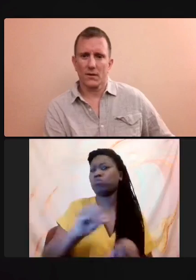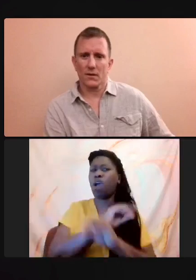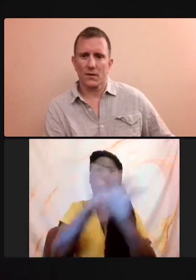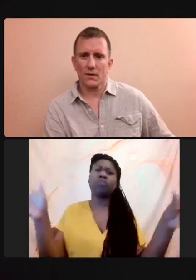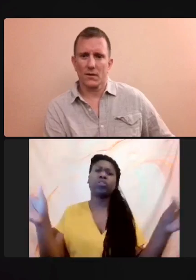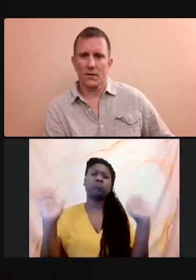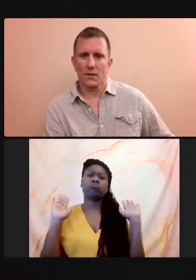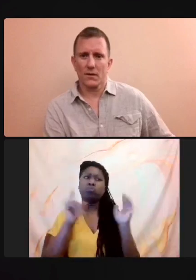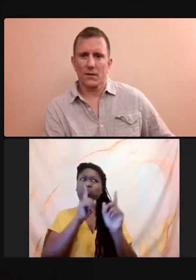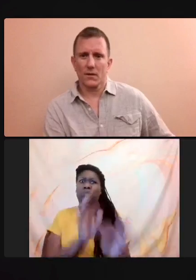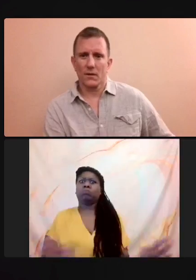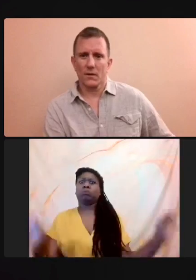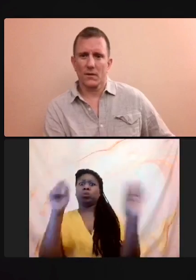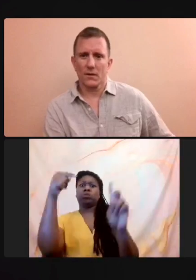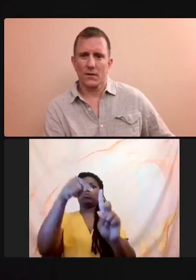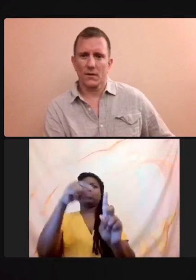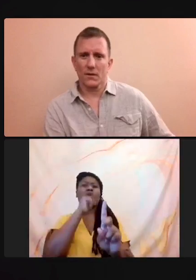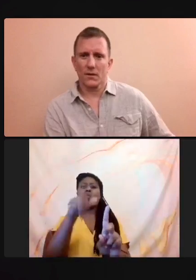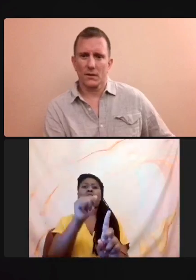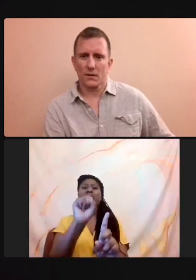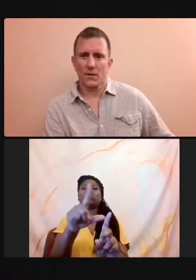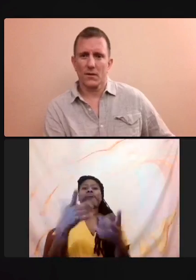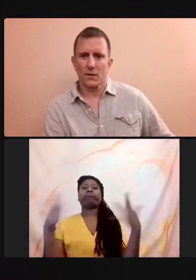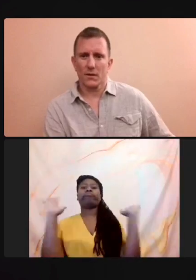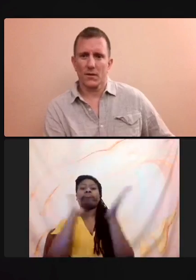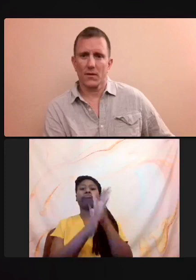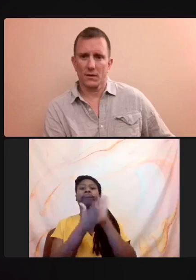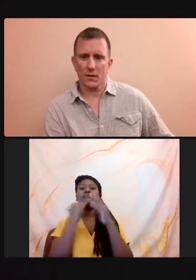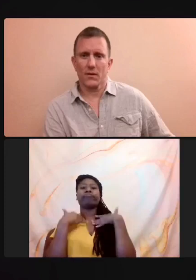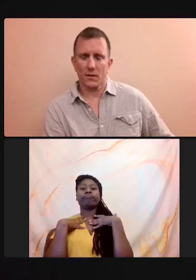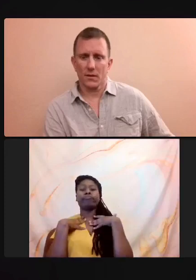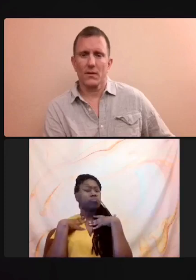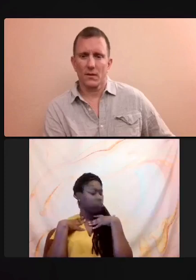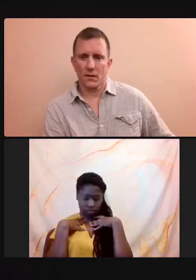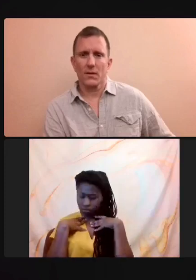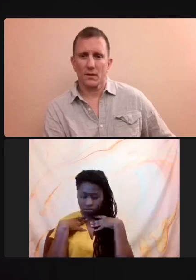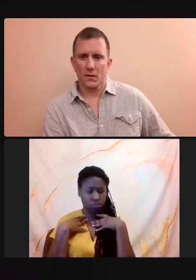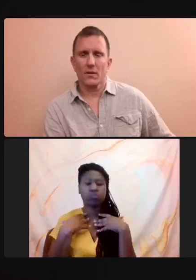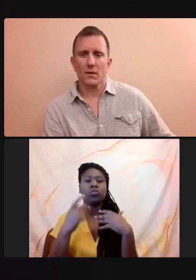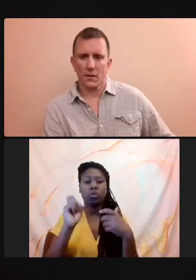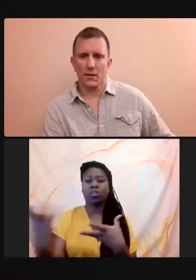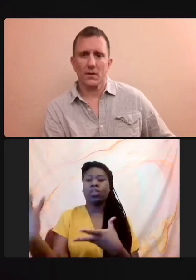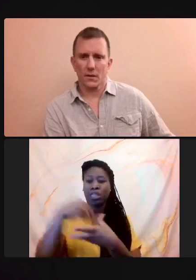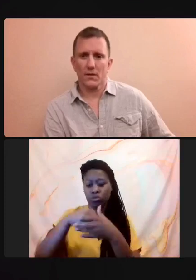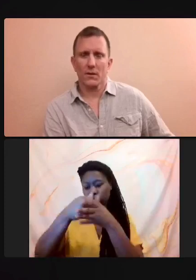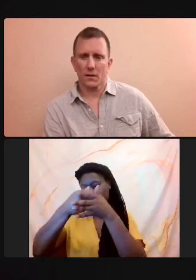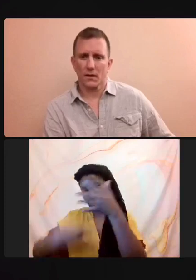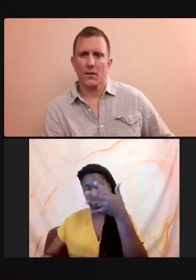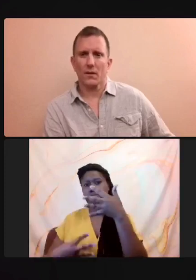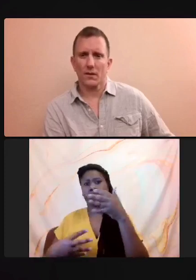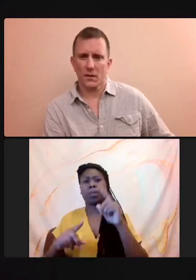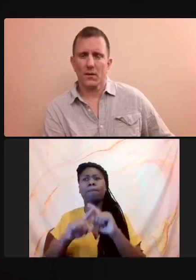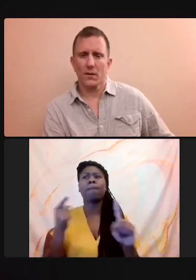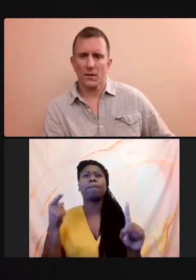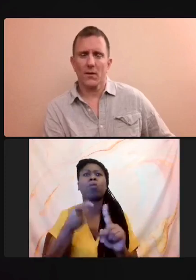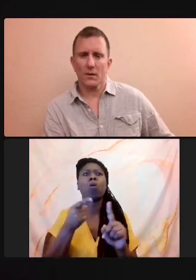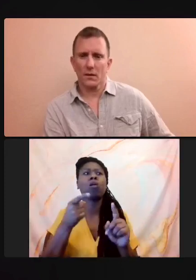No. Where did you learn ASL? Is that our decision making? Right. People have their own journey, their own narratives in terms